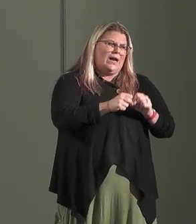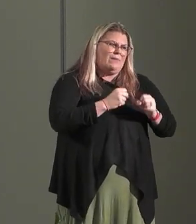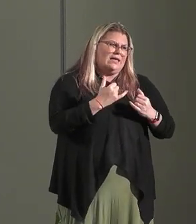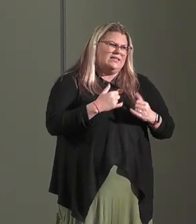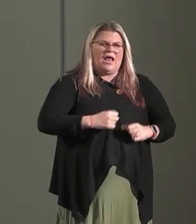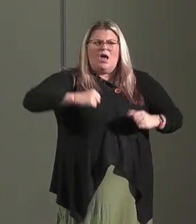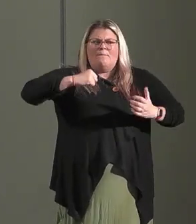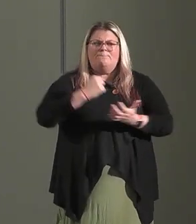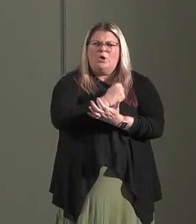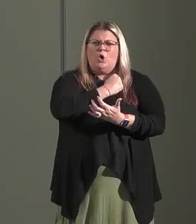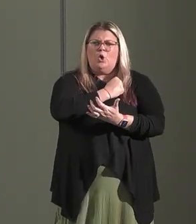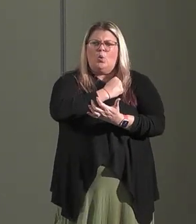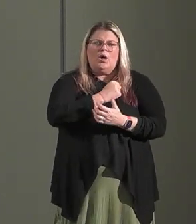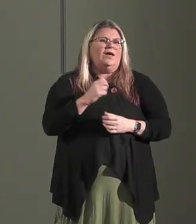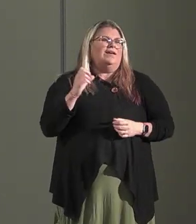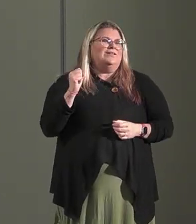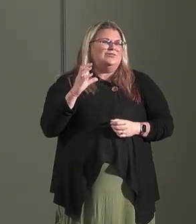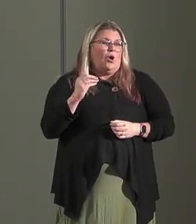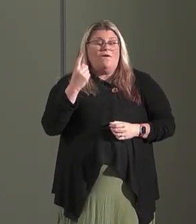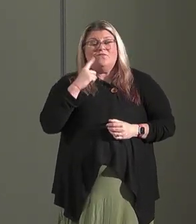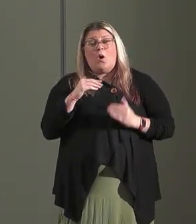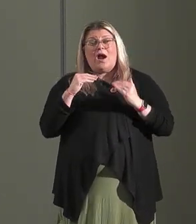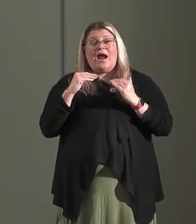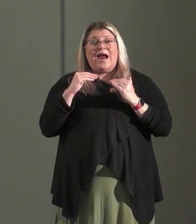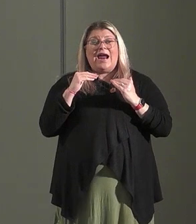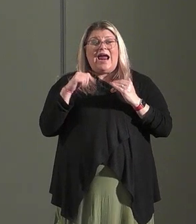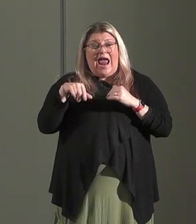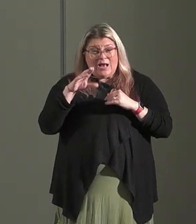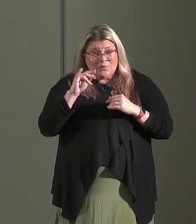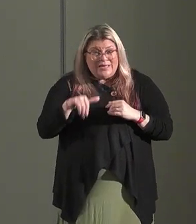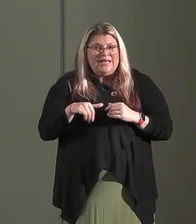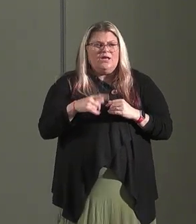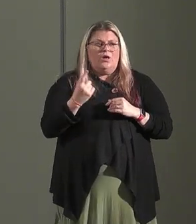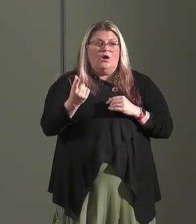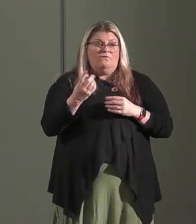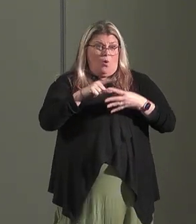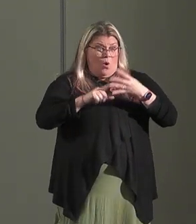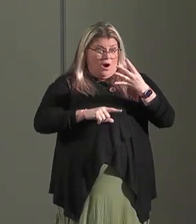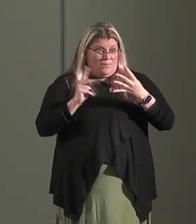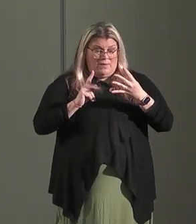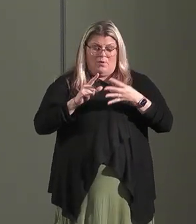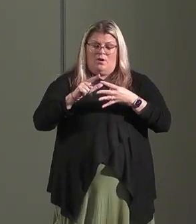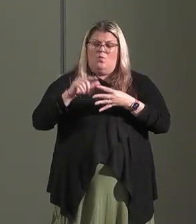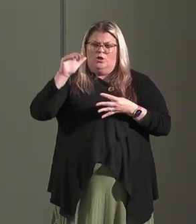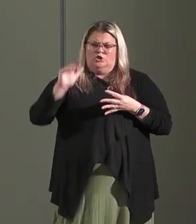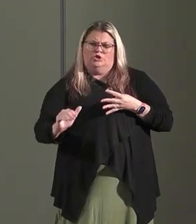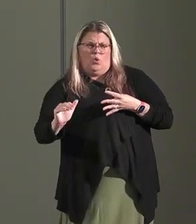For equity, I mean so the four people -- one is very short. One is short and sweet